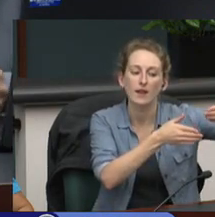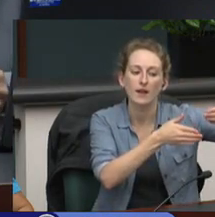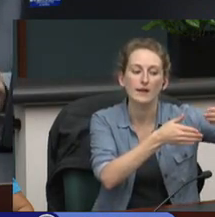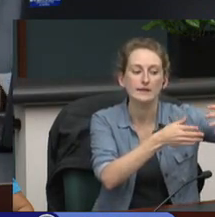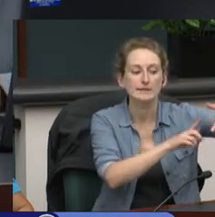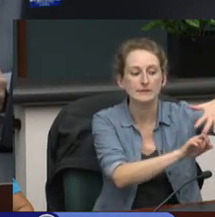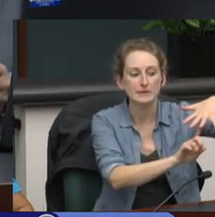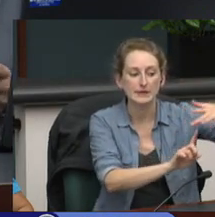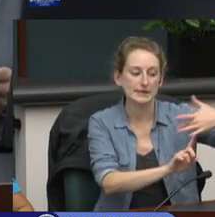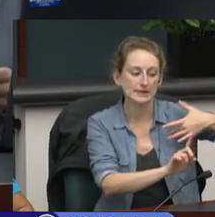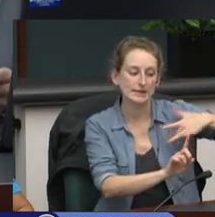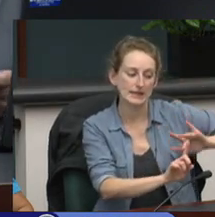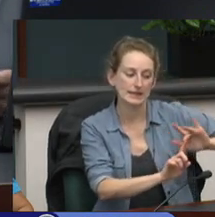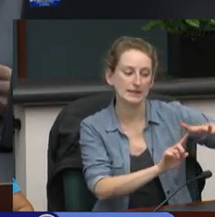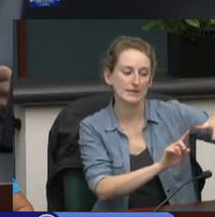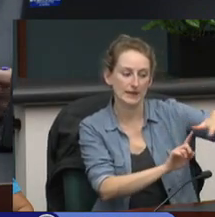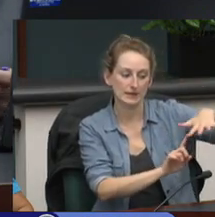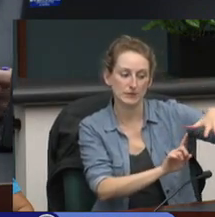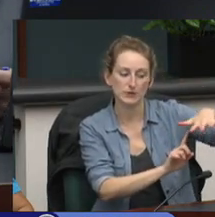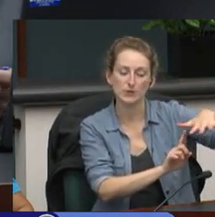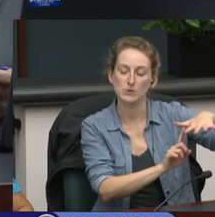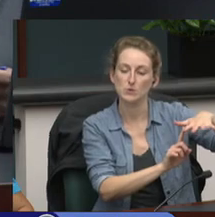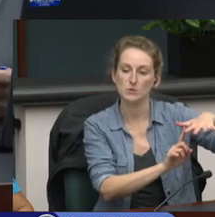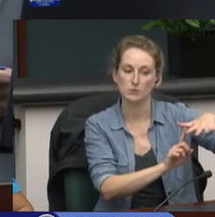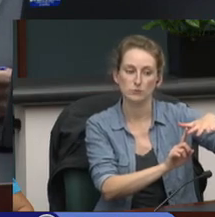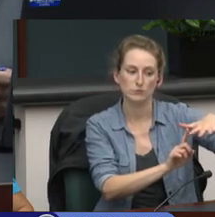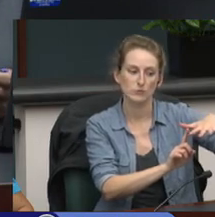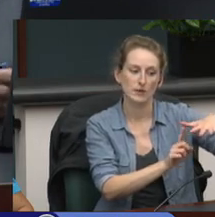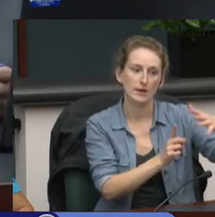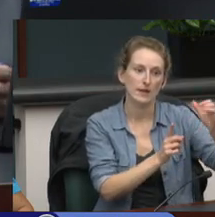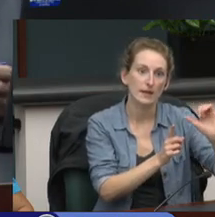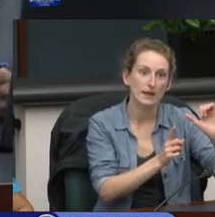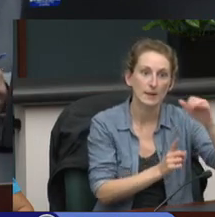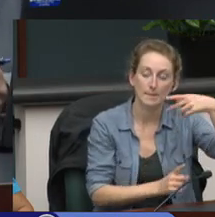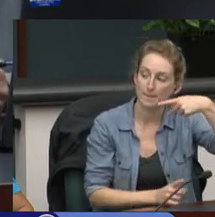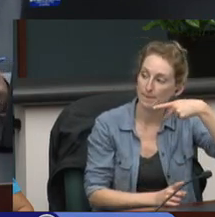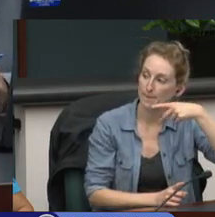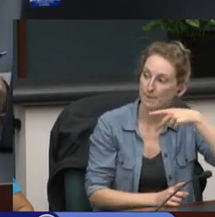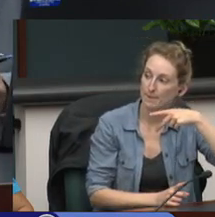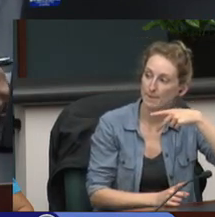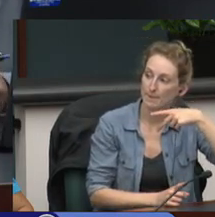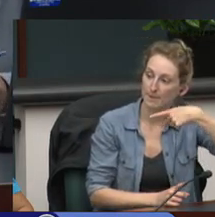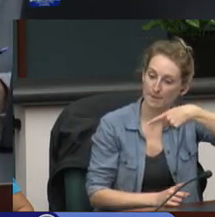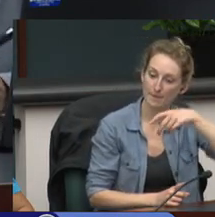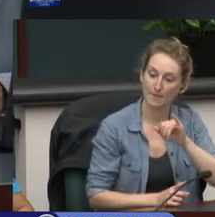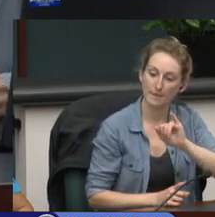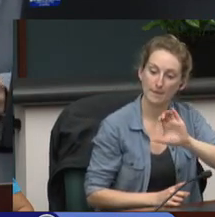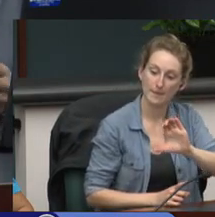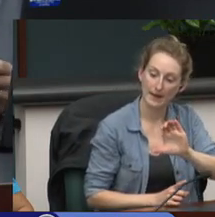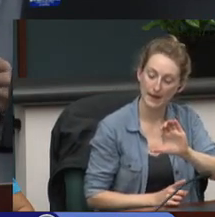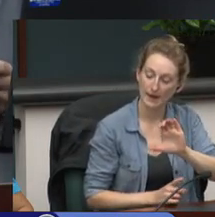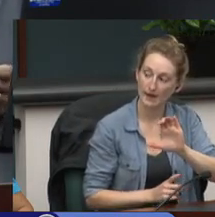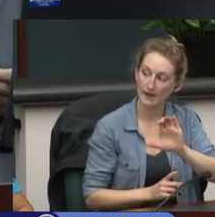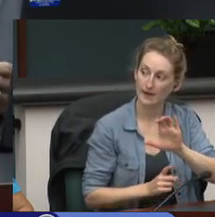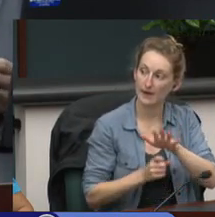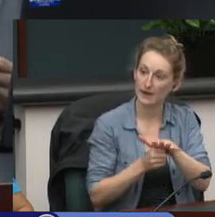maybe in the pic area the public Improvement Corporation subdivision we